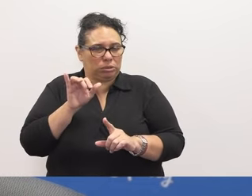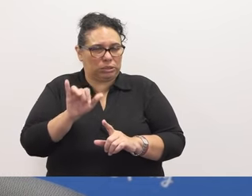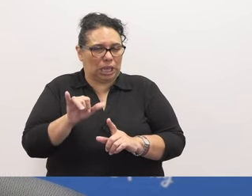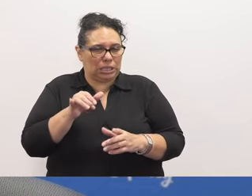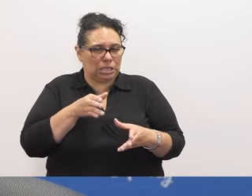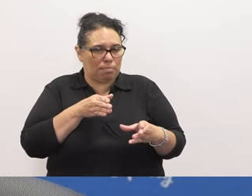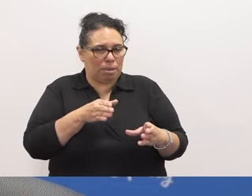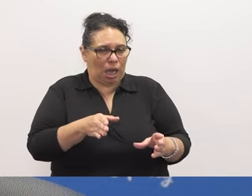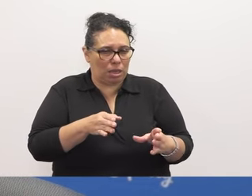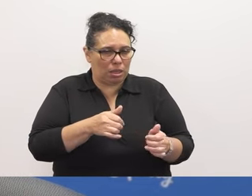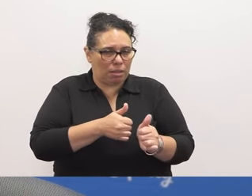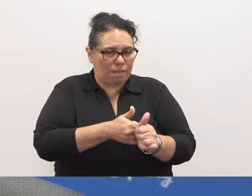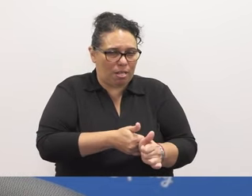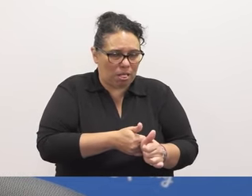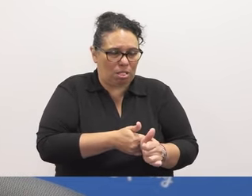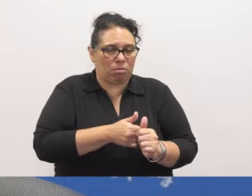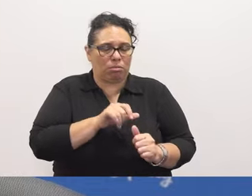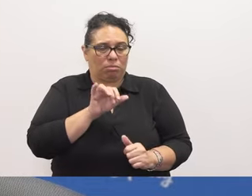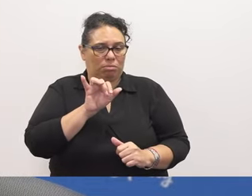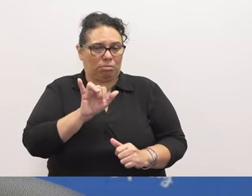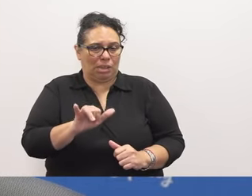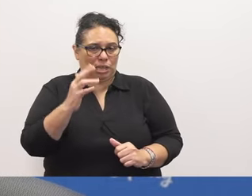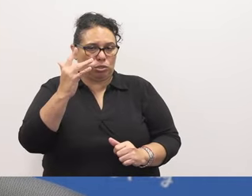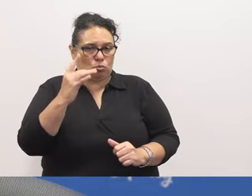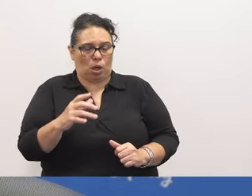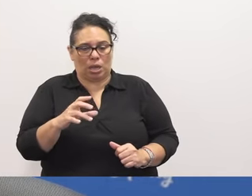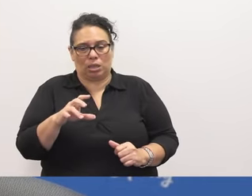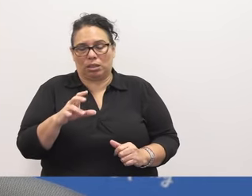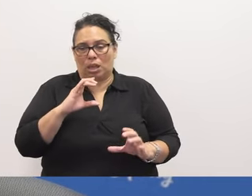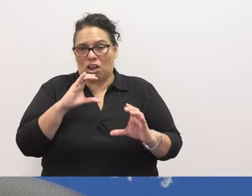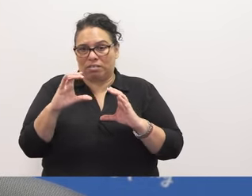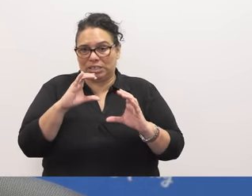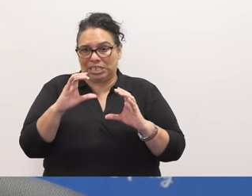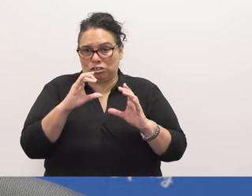that we're gonna follow. And that's why I think these outlier conversations are so important.